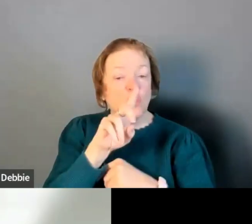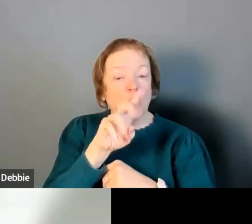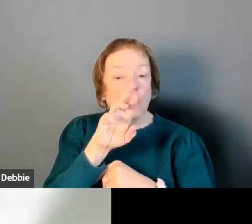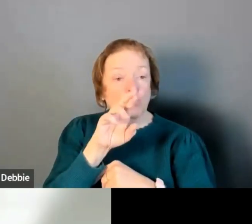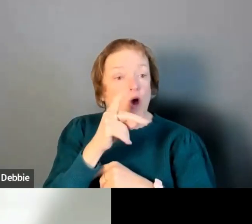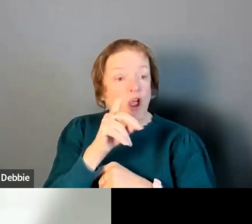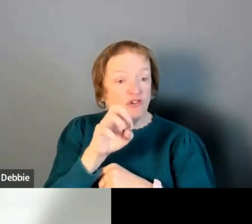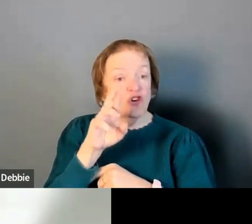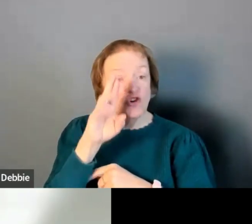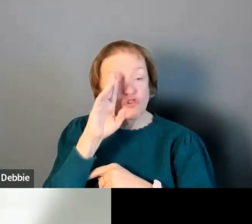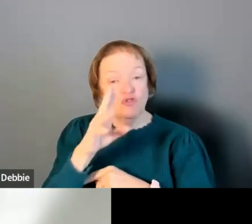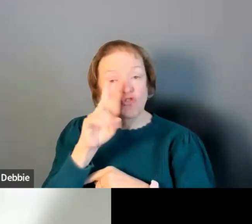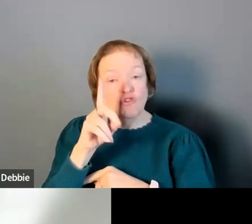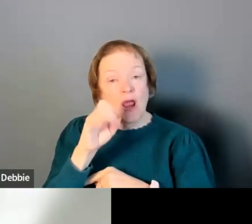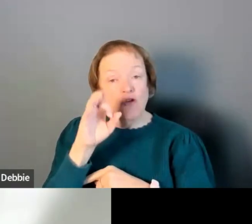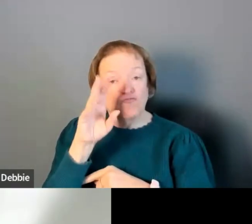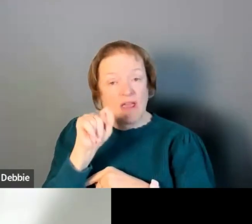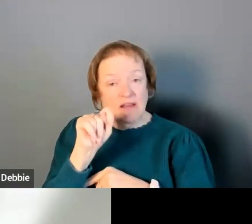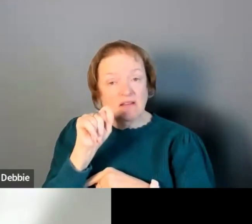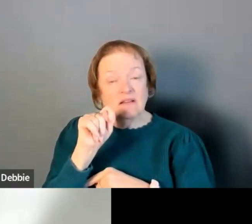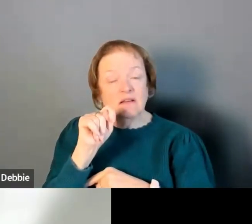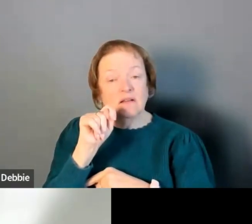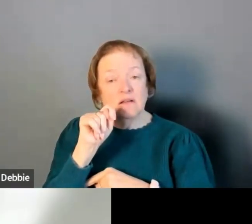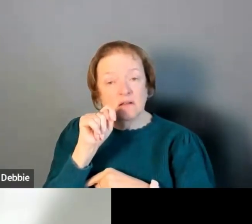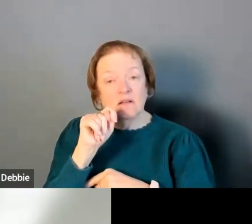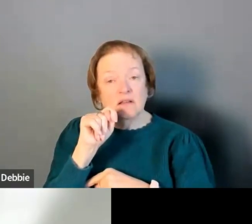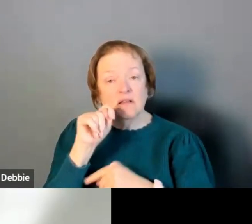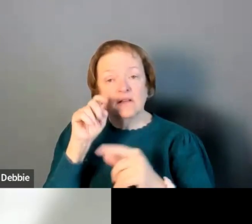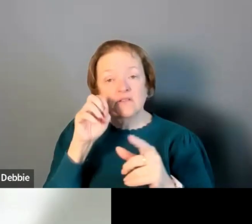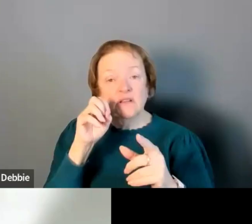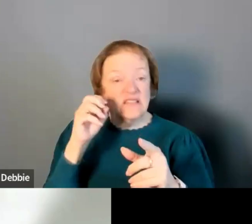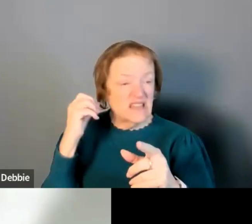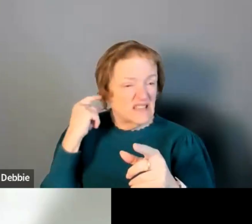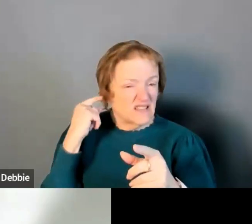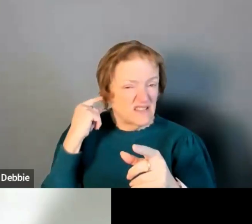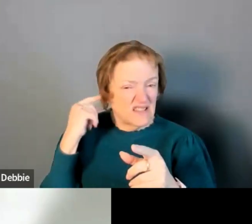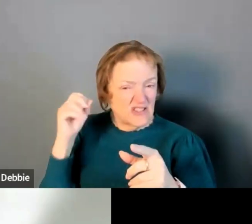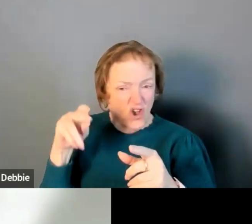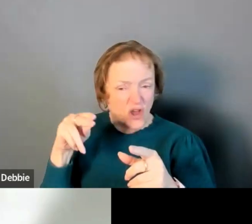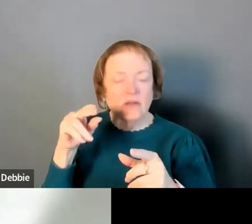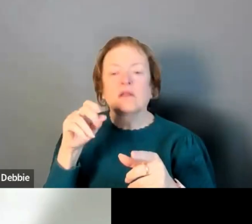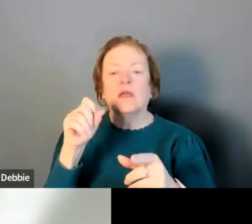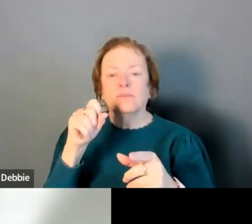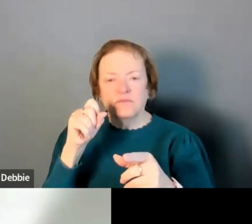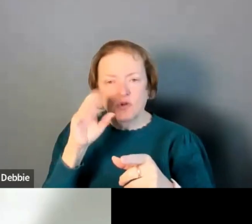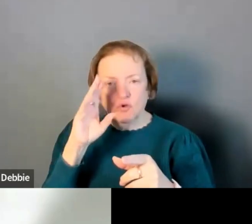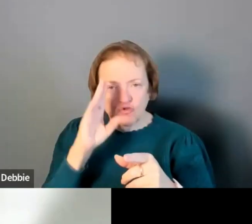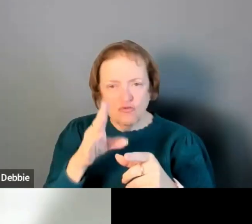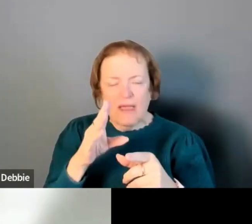This on? Oh, it is on. You're going to hit Roger Direct,